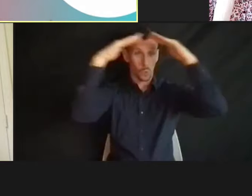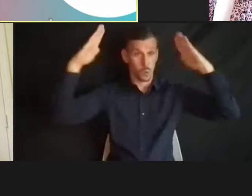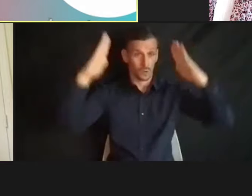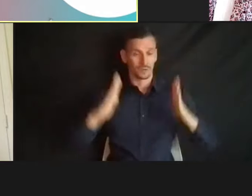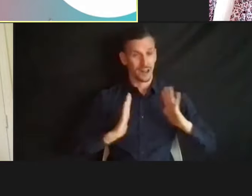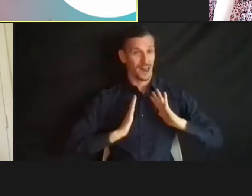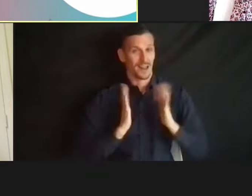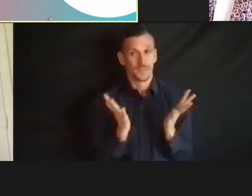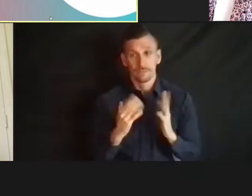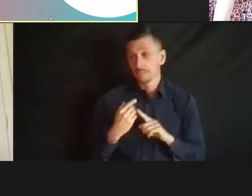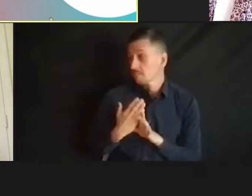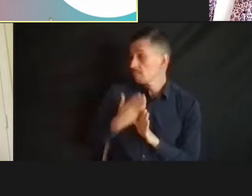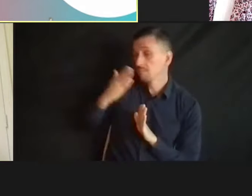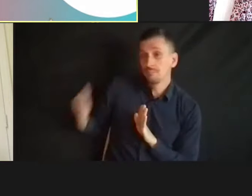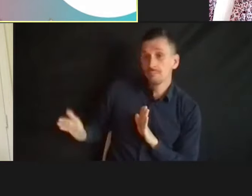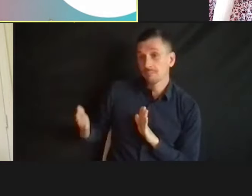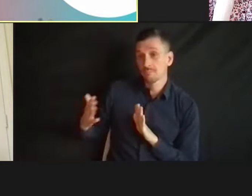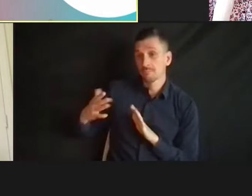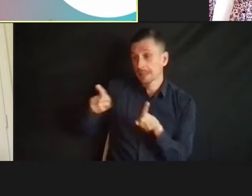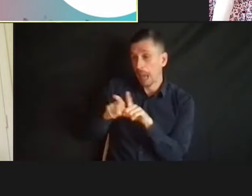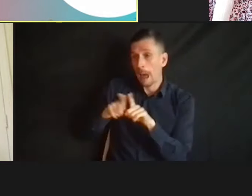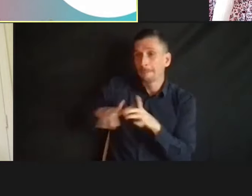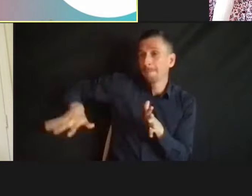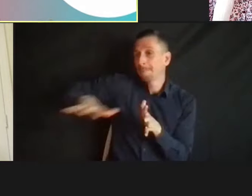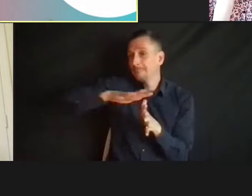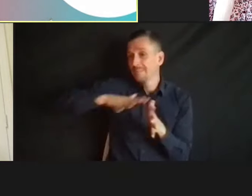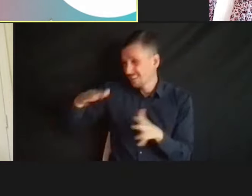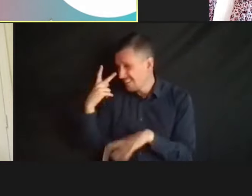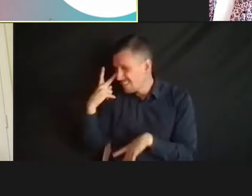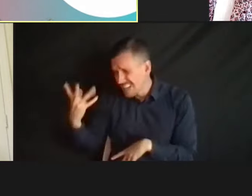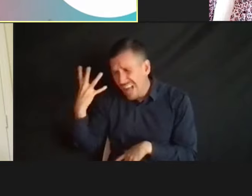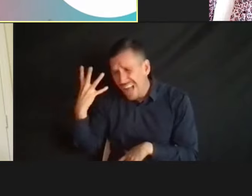counted in the school when I started the project of planting trees in schools,